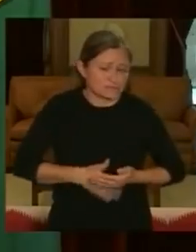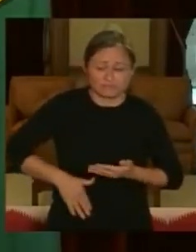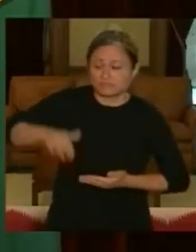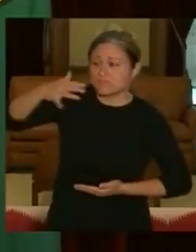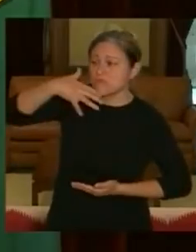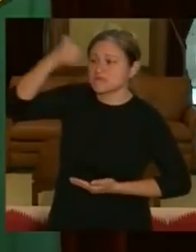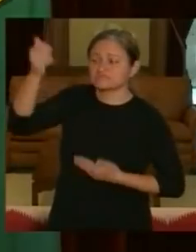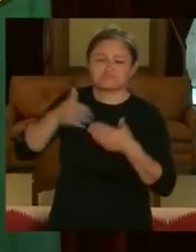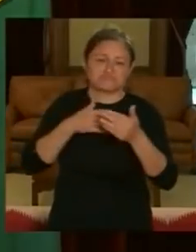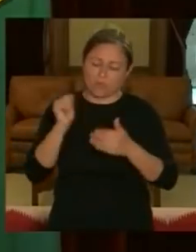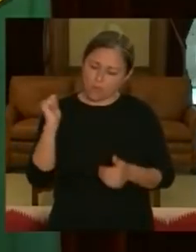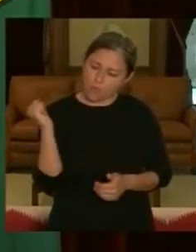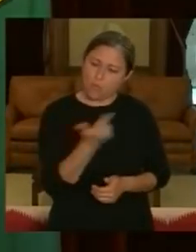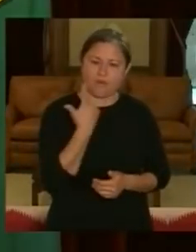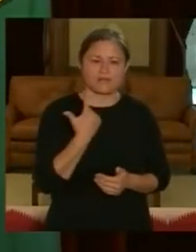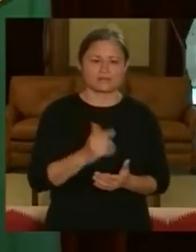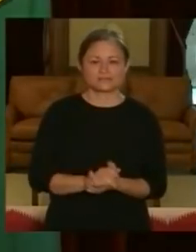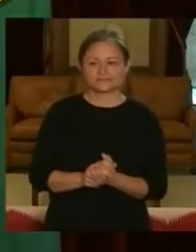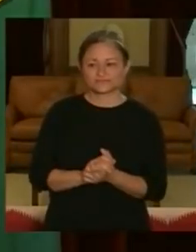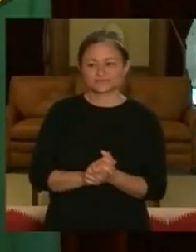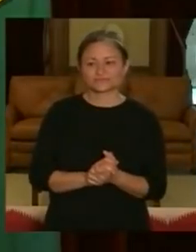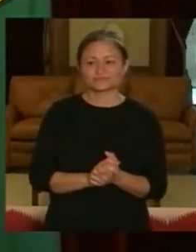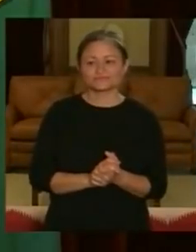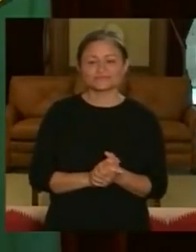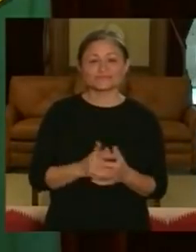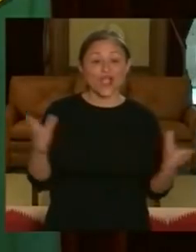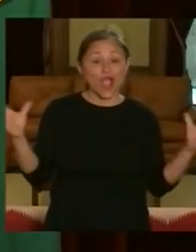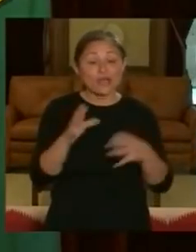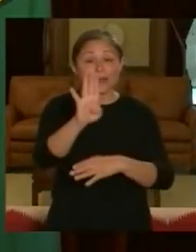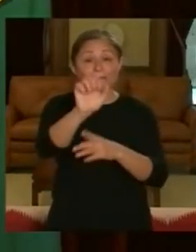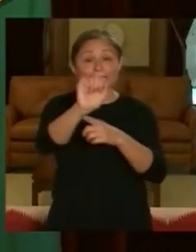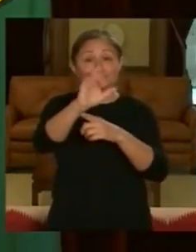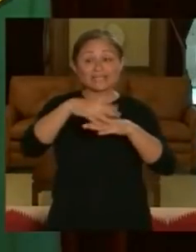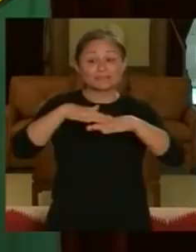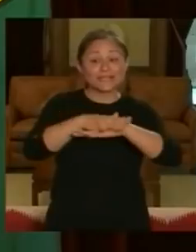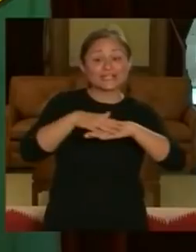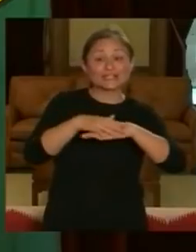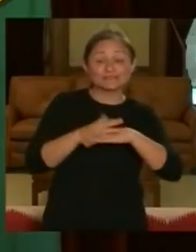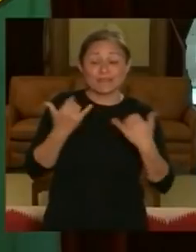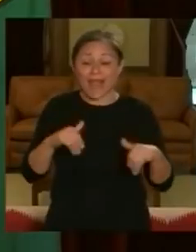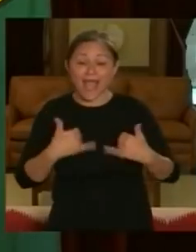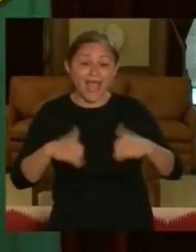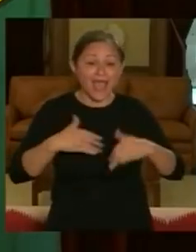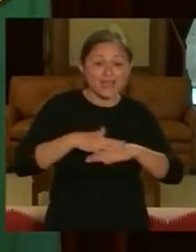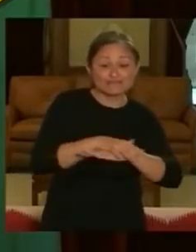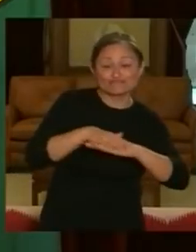PEOPLE FOR SOCIAL SPIRITUAL AND RECREATIONAL PURPOSES, INCLUDING EVENTS THAT WILL AFFECT THE OLD AND THE YOUNG IN